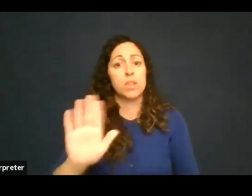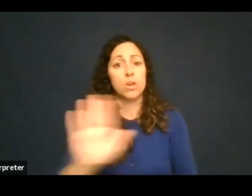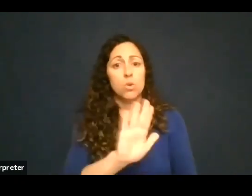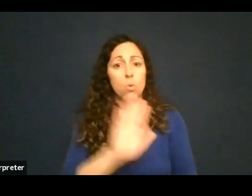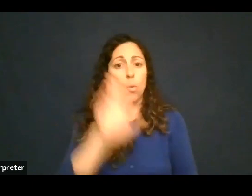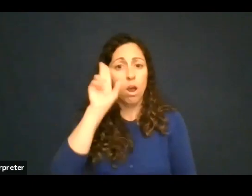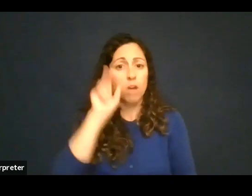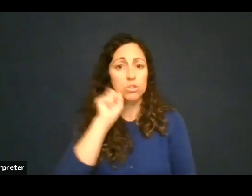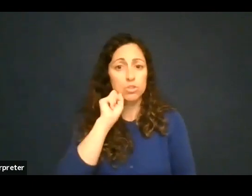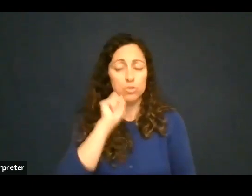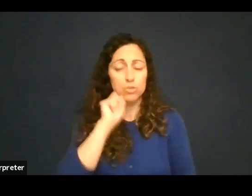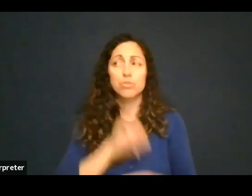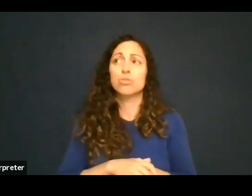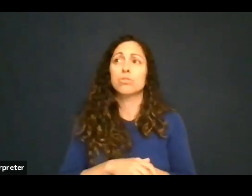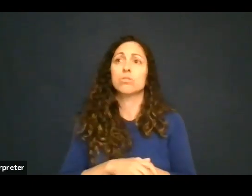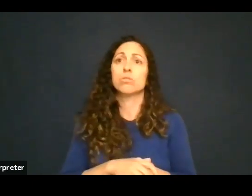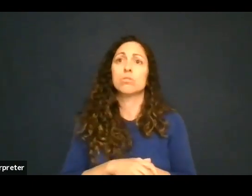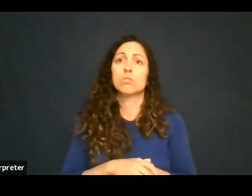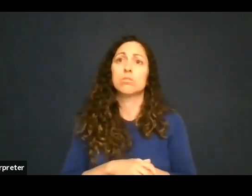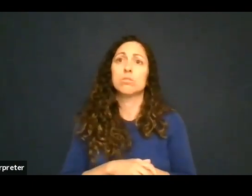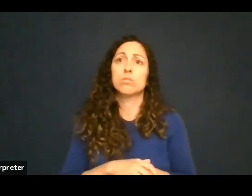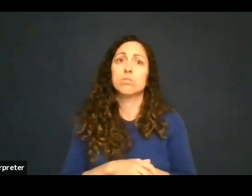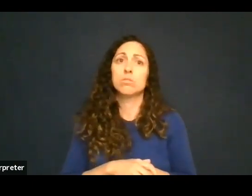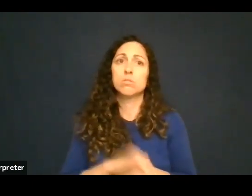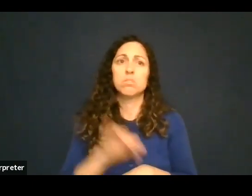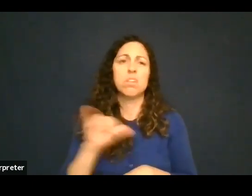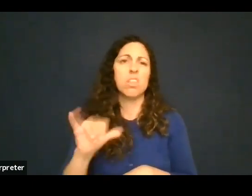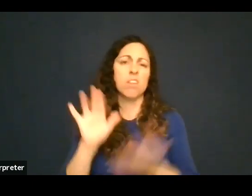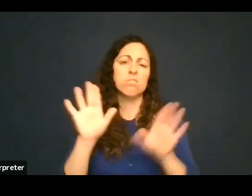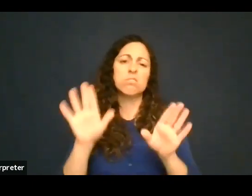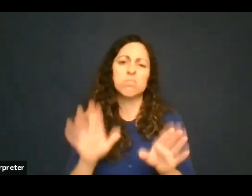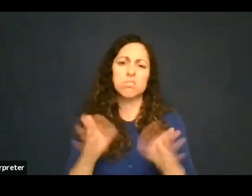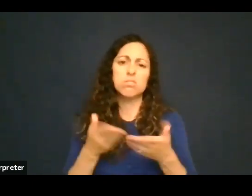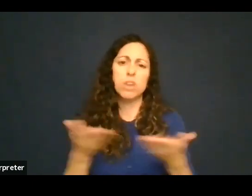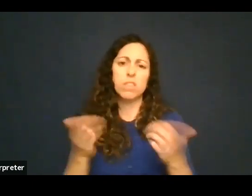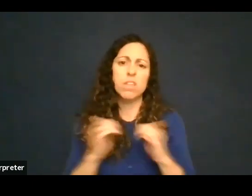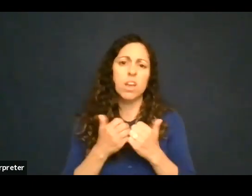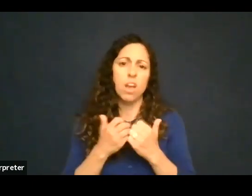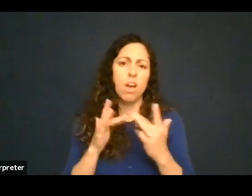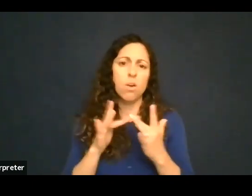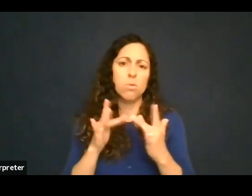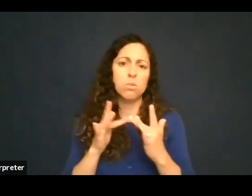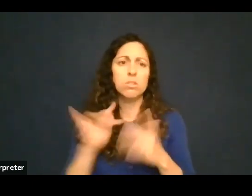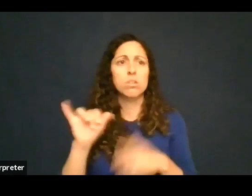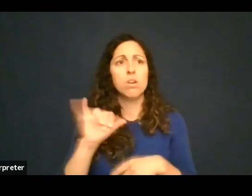Also, as you mentioned, reaching out to your representatives